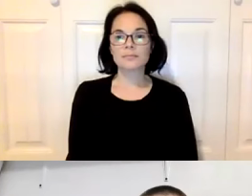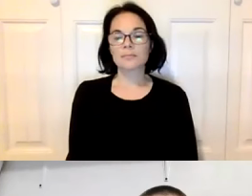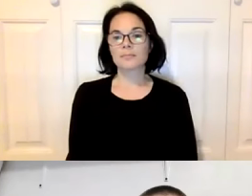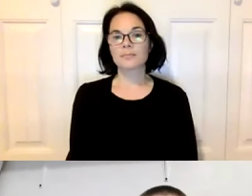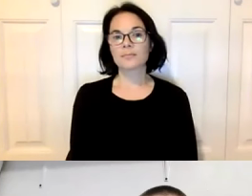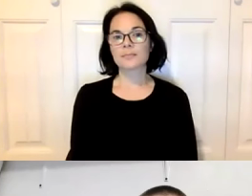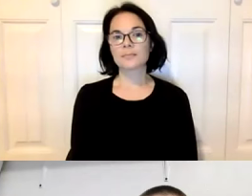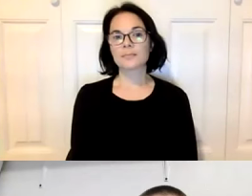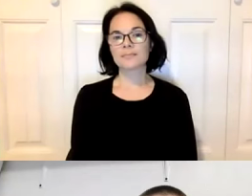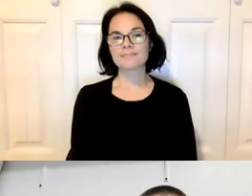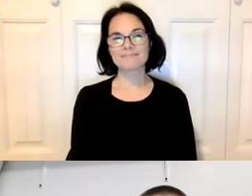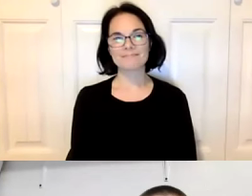There we go, January 6.